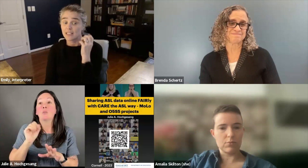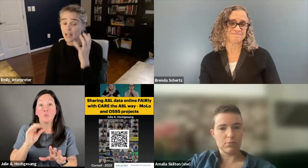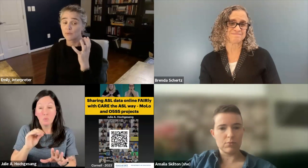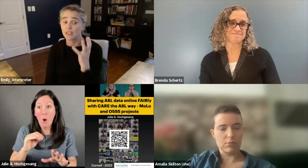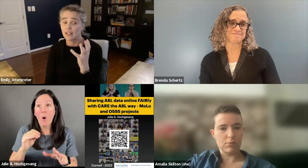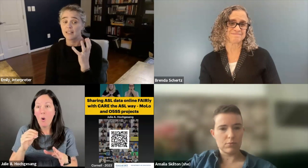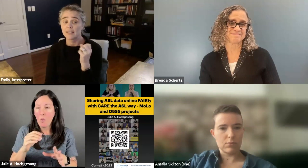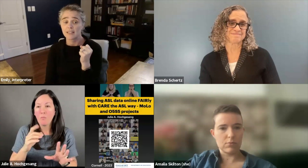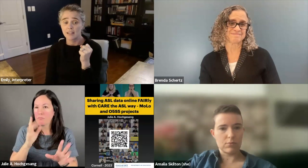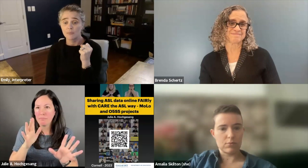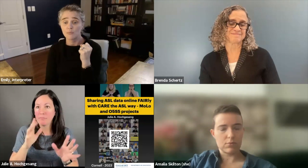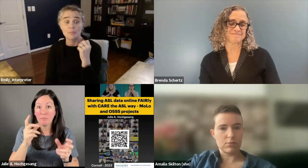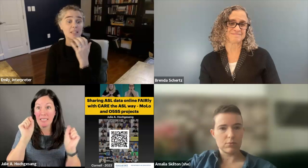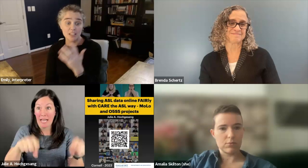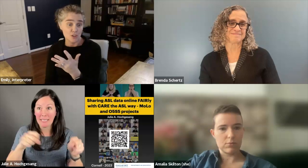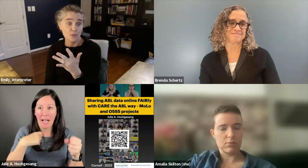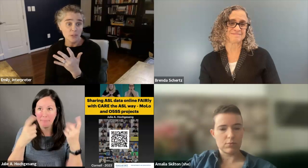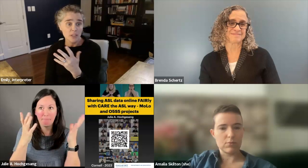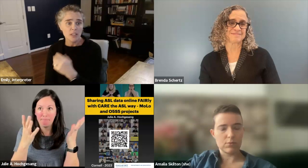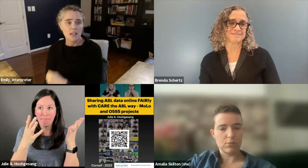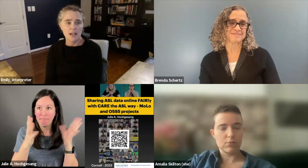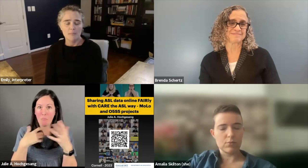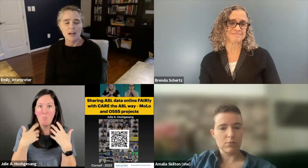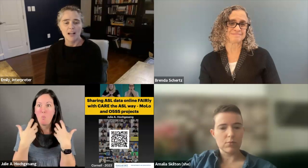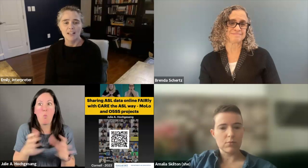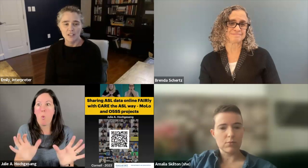not realize would be an issue I